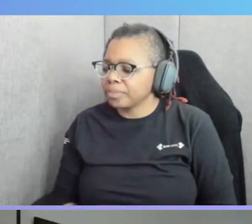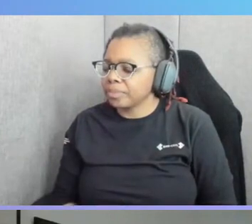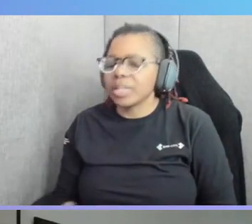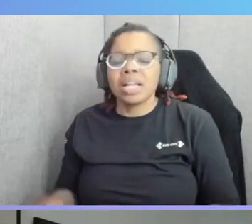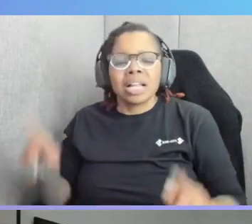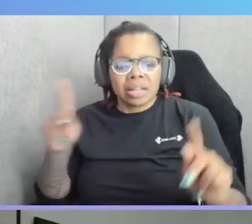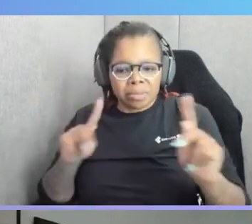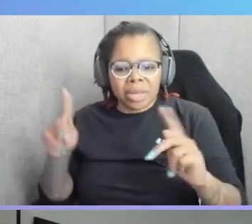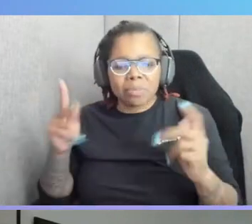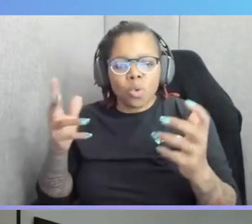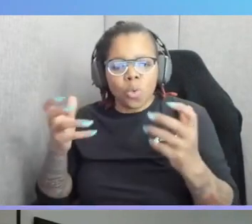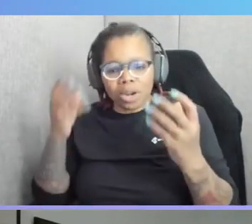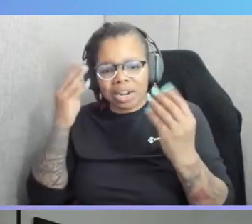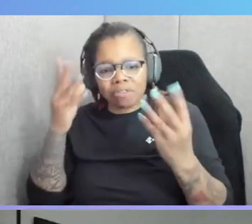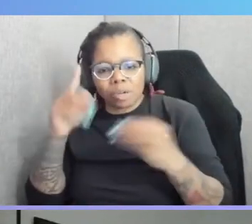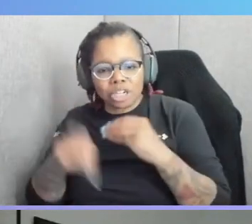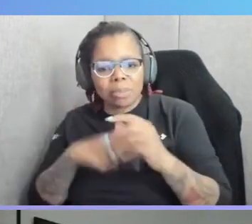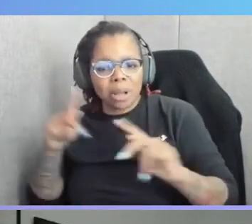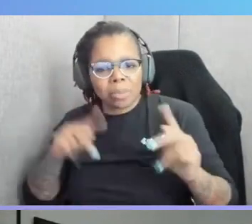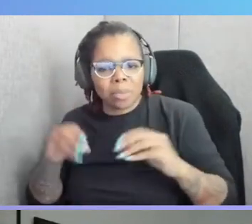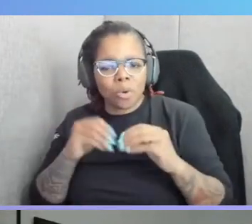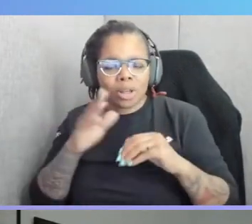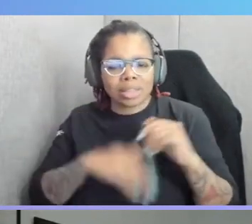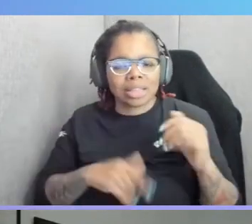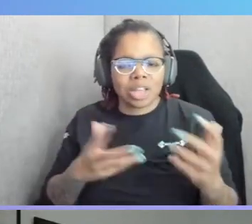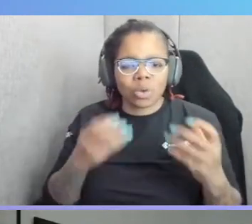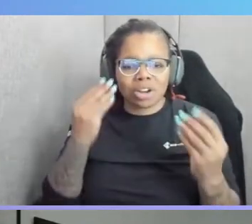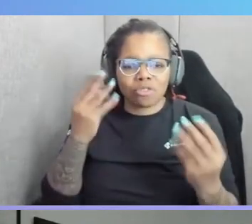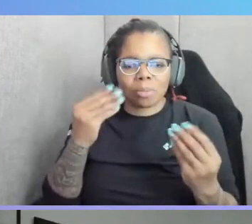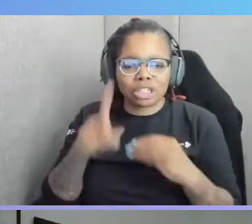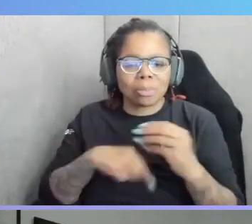wanted information about people more than they wanted information about buildings, about locations, about context